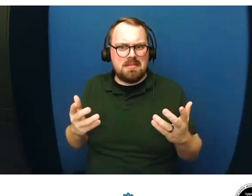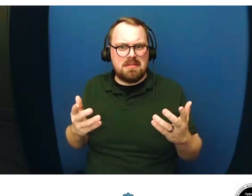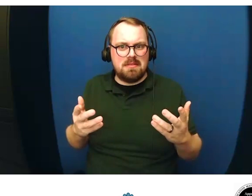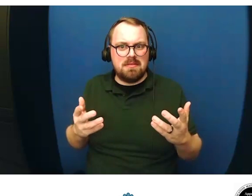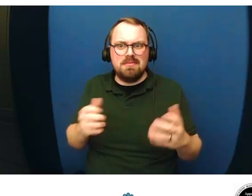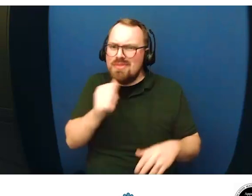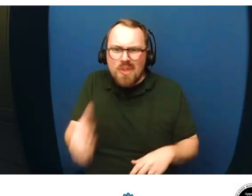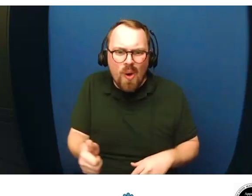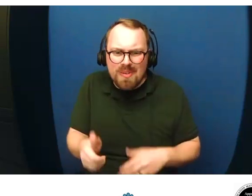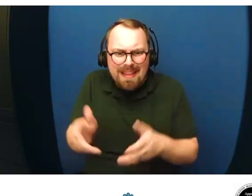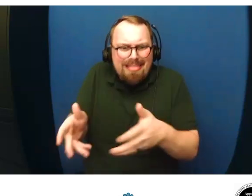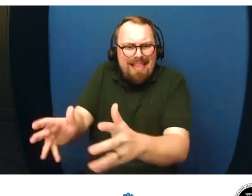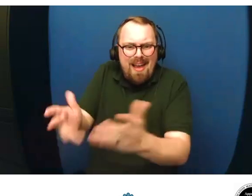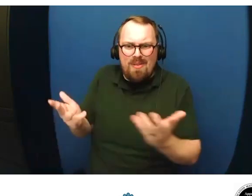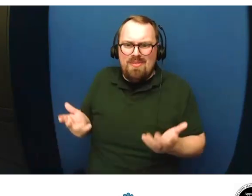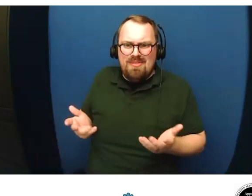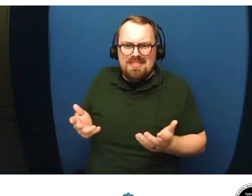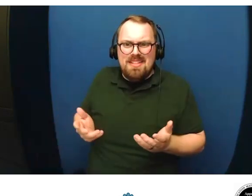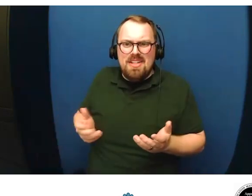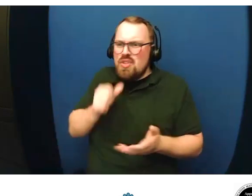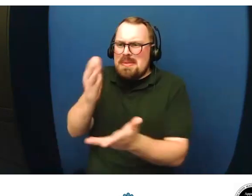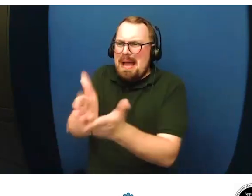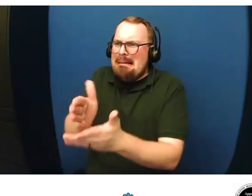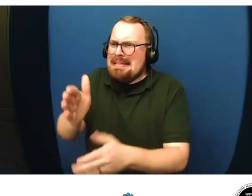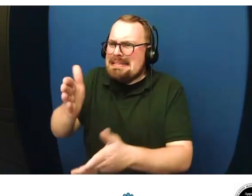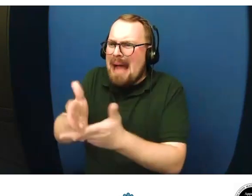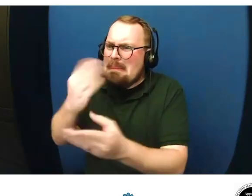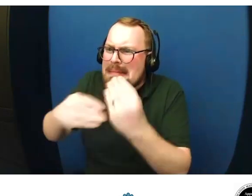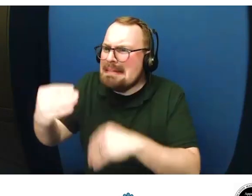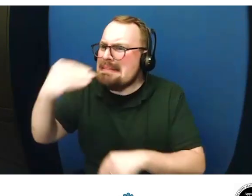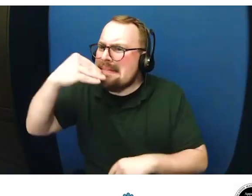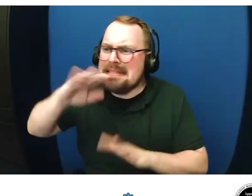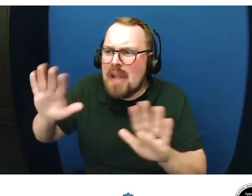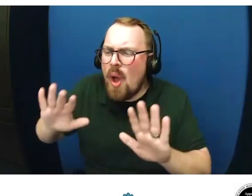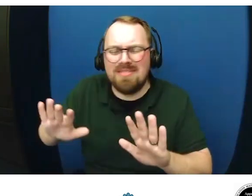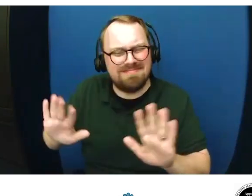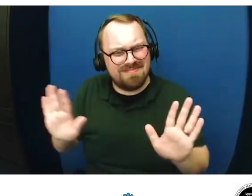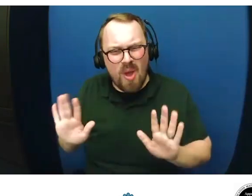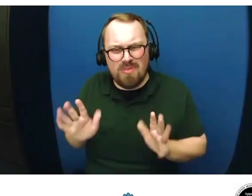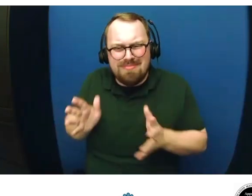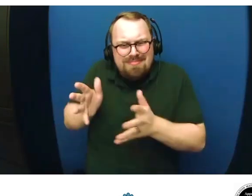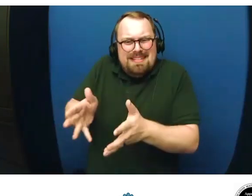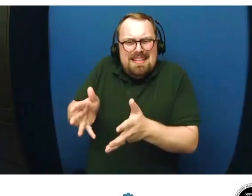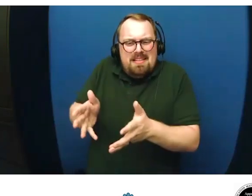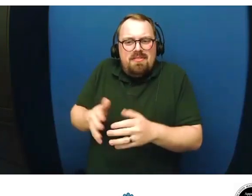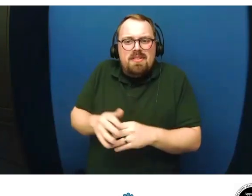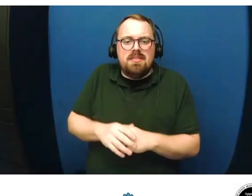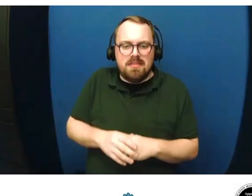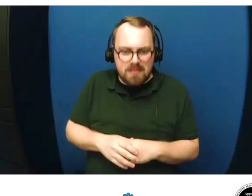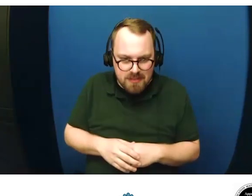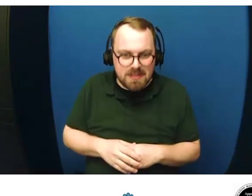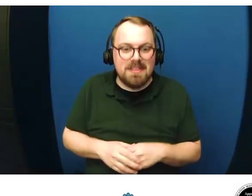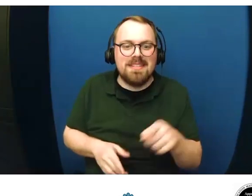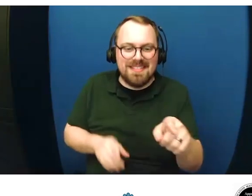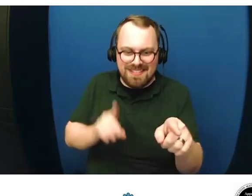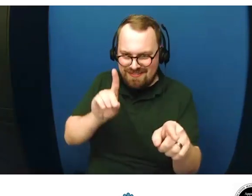Don't. Don't stop it. Yeah. How many of you have had–You know–Thank you, Danny–